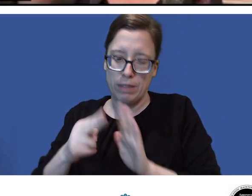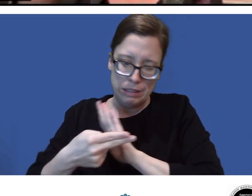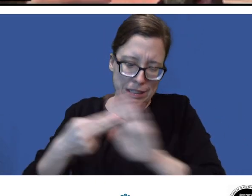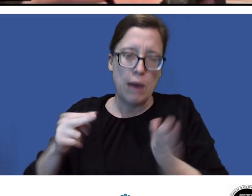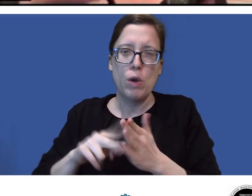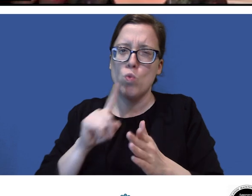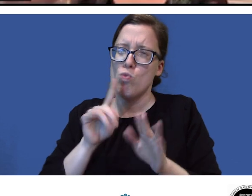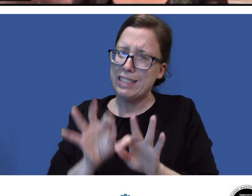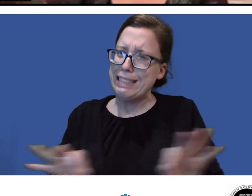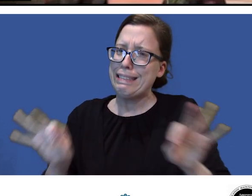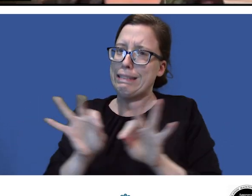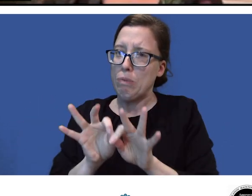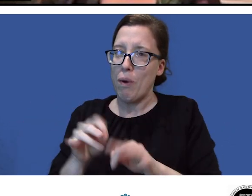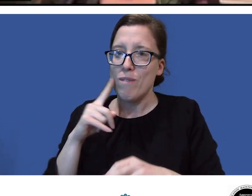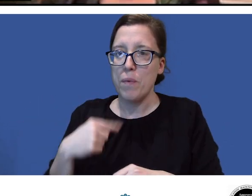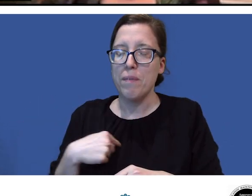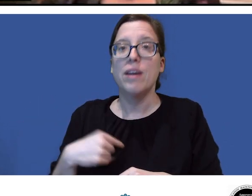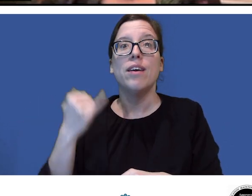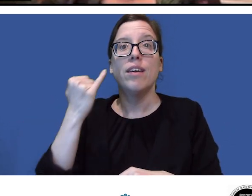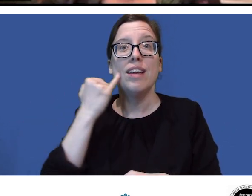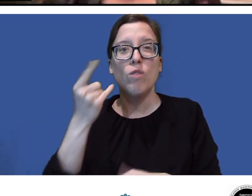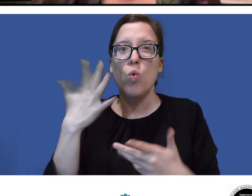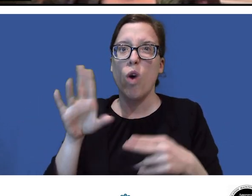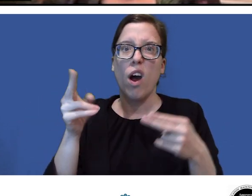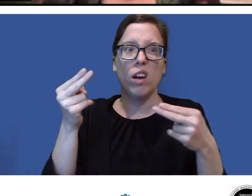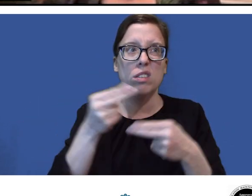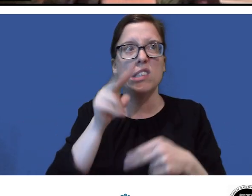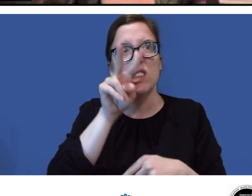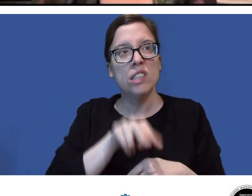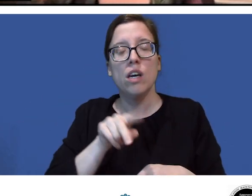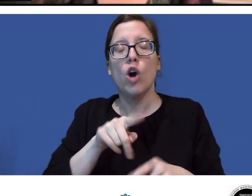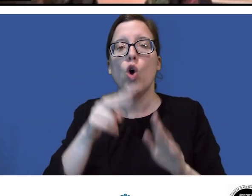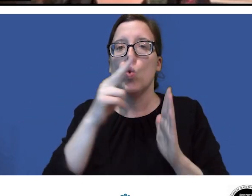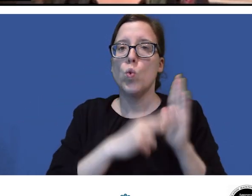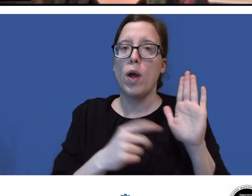read the red part or read the bold part. And that's a shortcut for you.